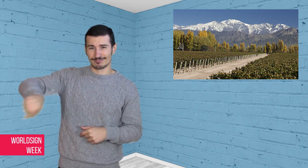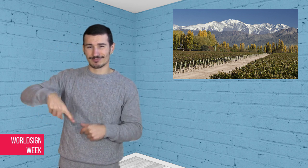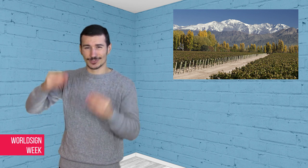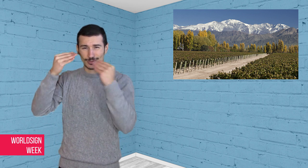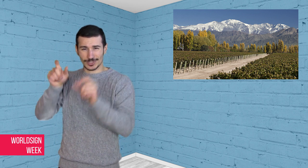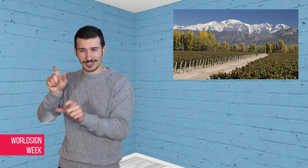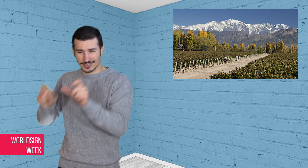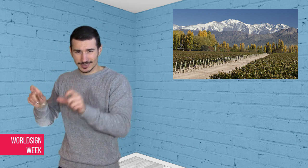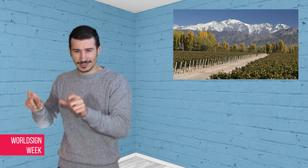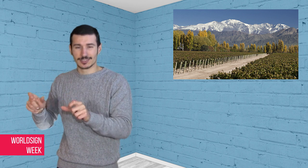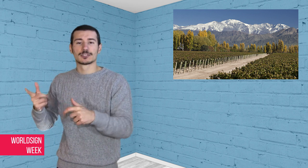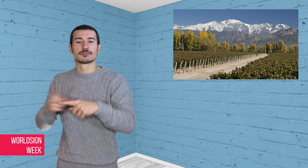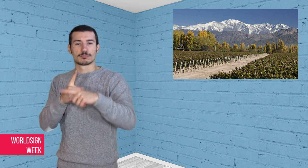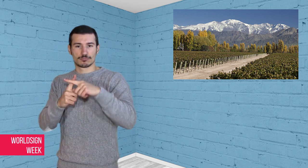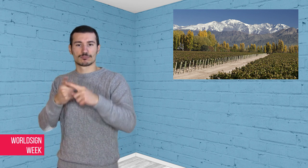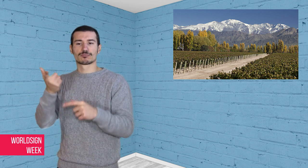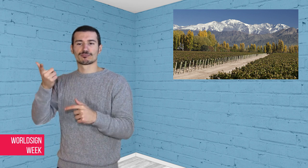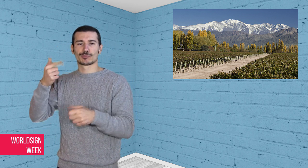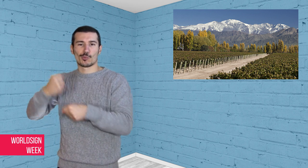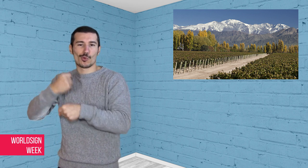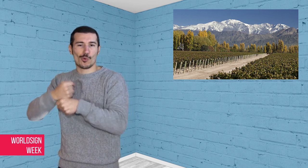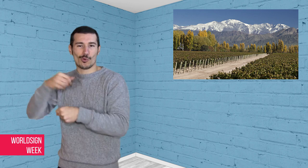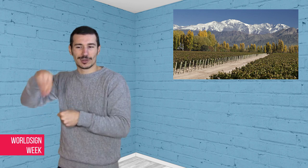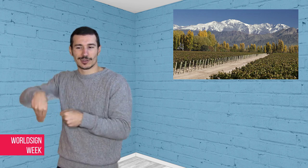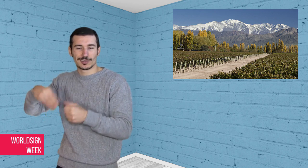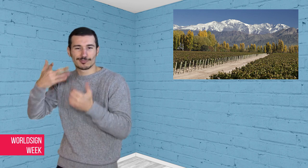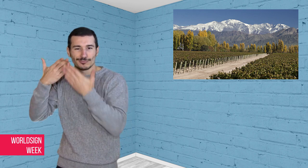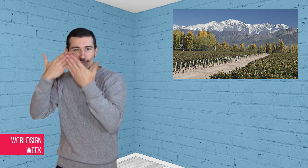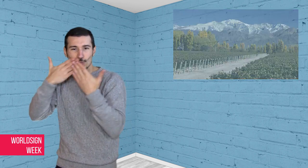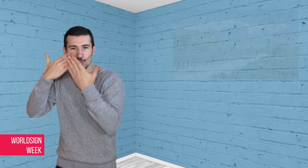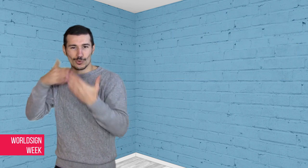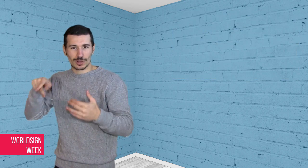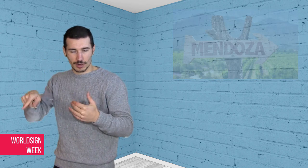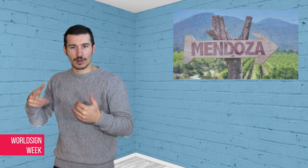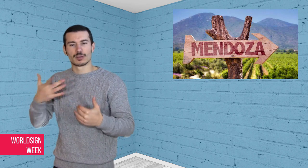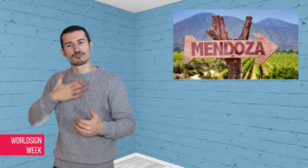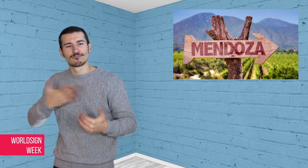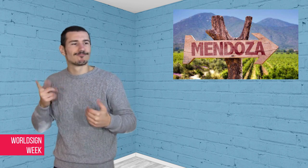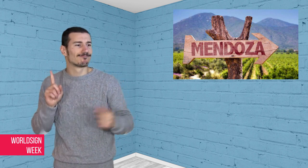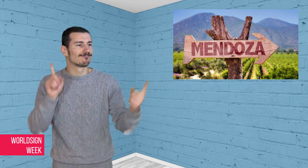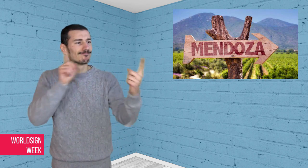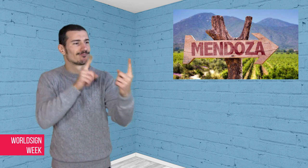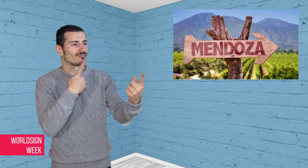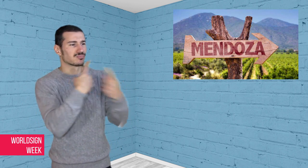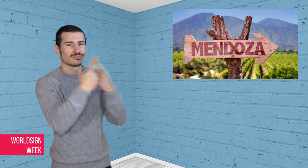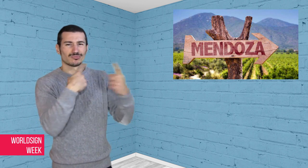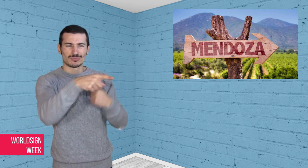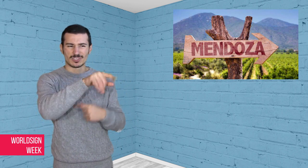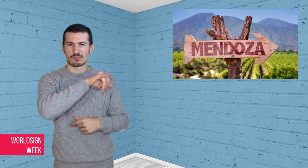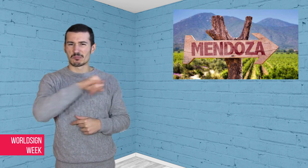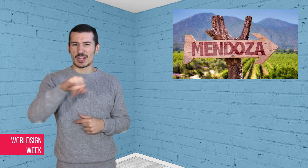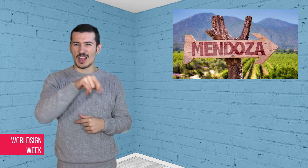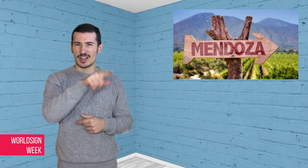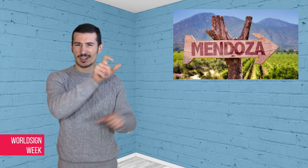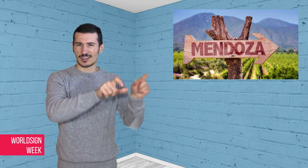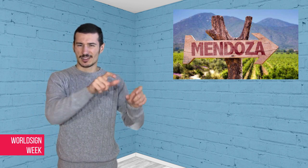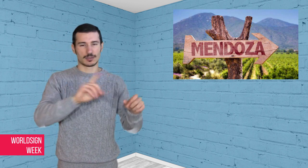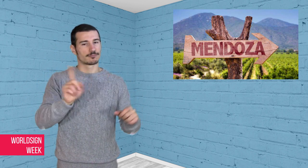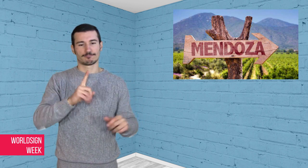It also banned faculty staff members and students from talking to these men.